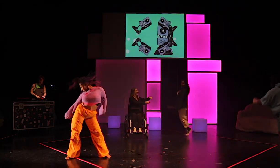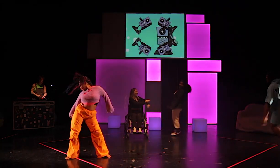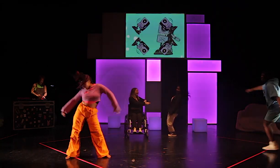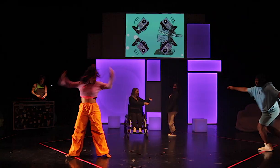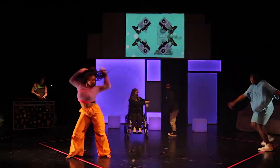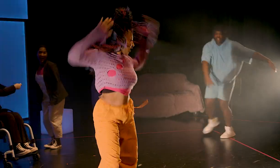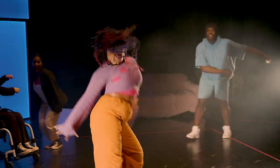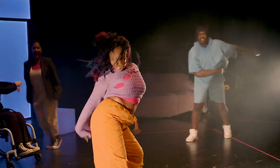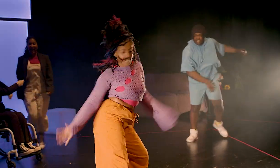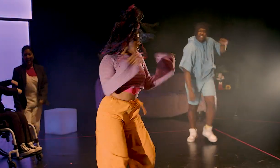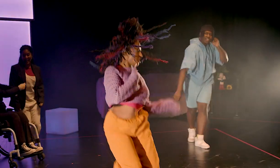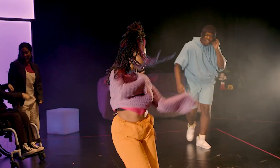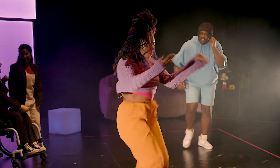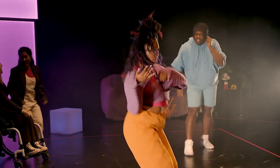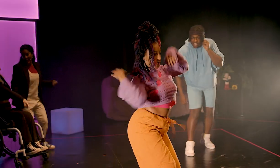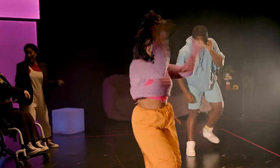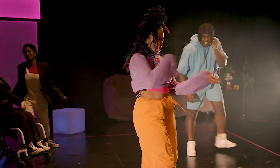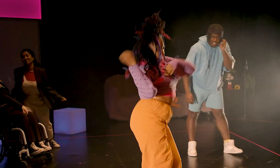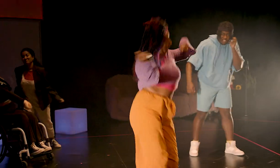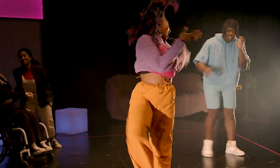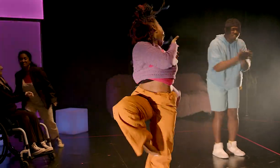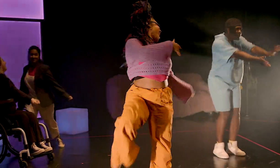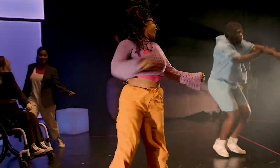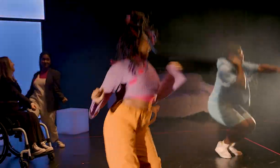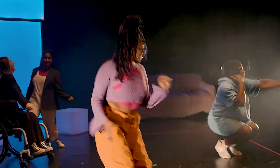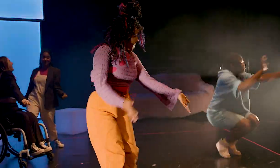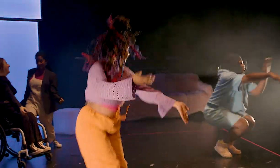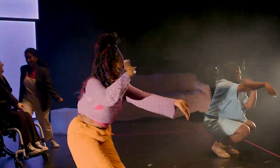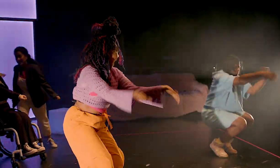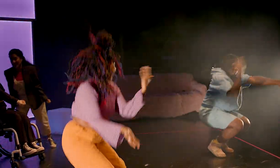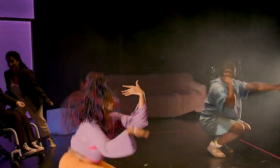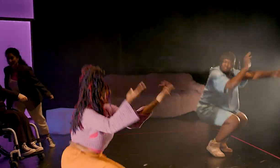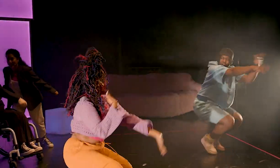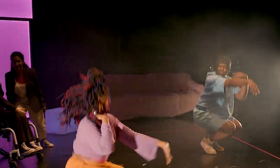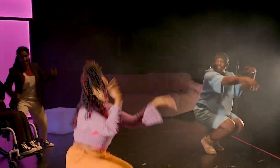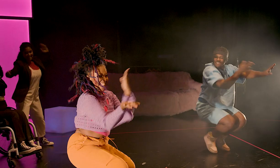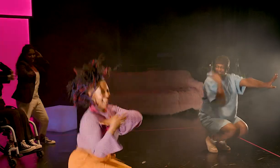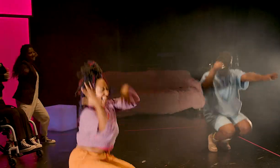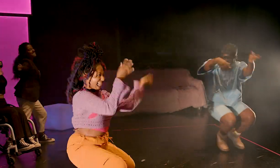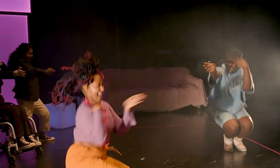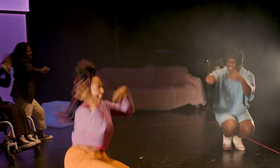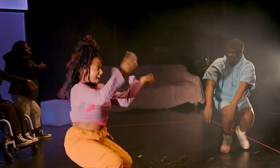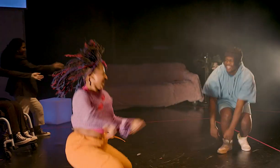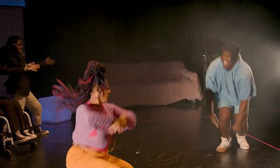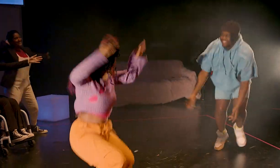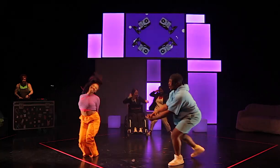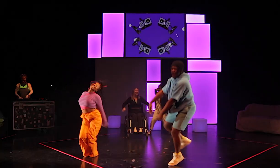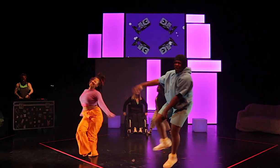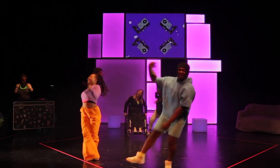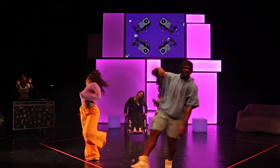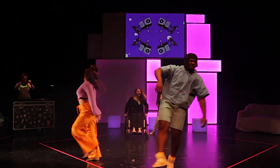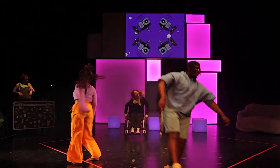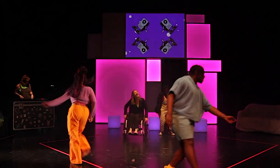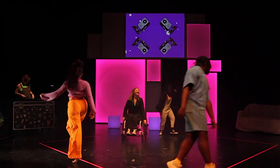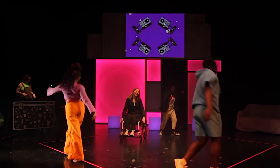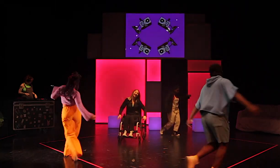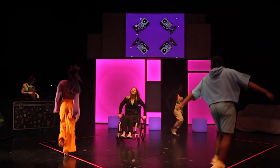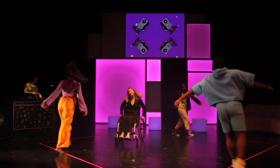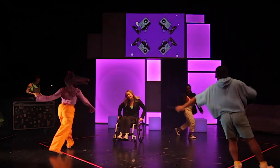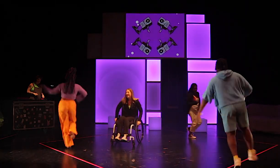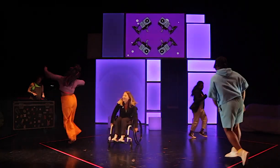Big up the energy! Big up the energy!